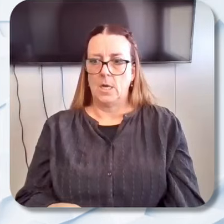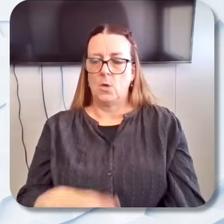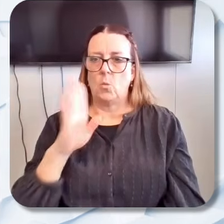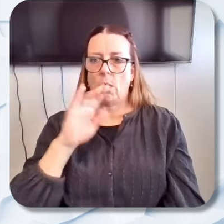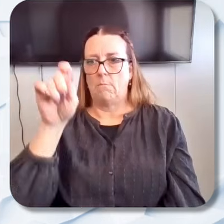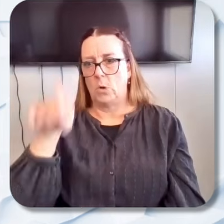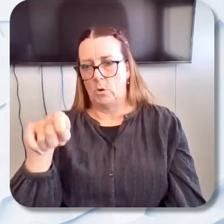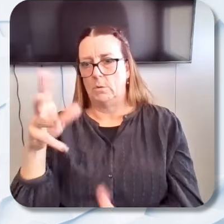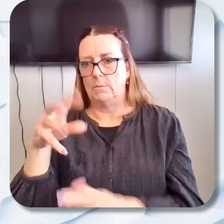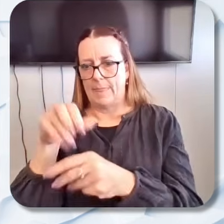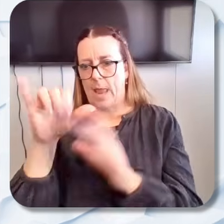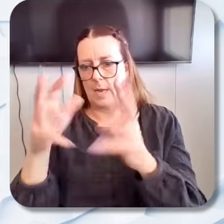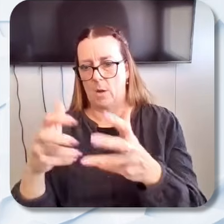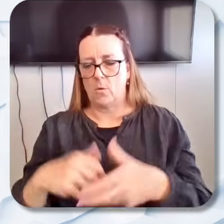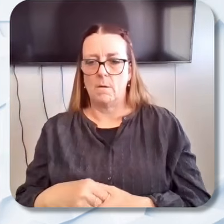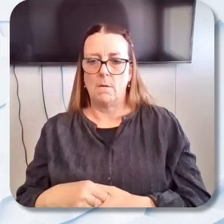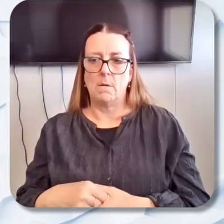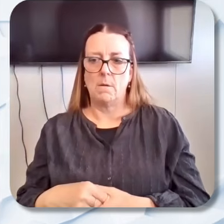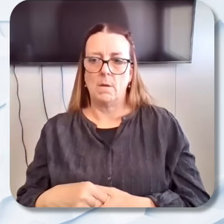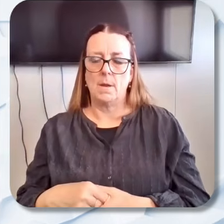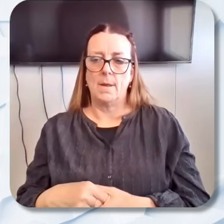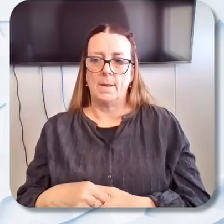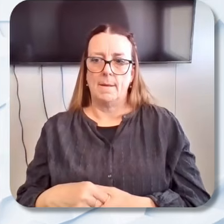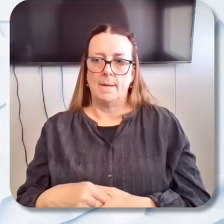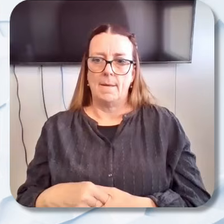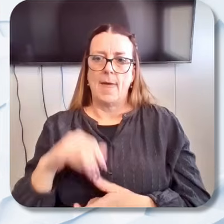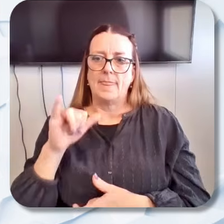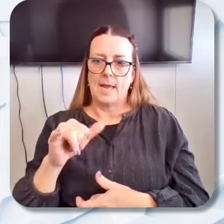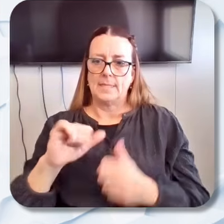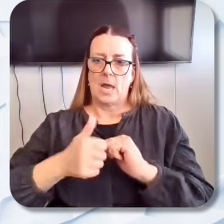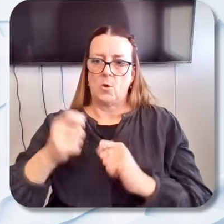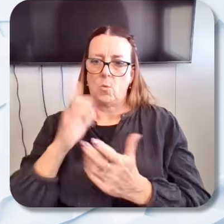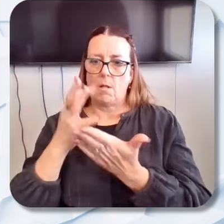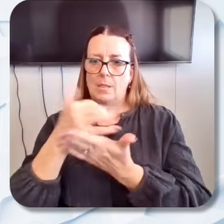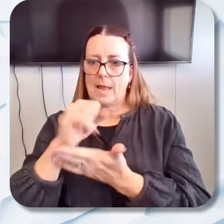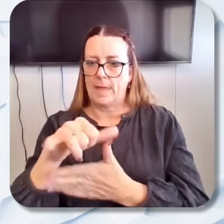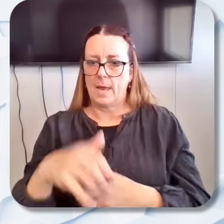in there. So that's kind of how you would collect that understanding that we're going to continue